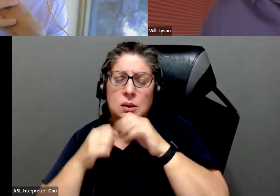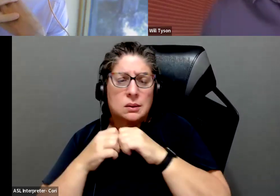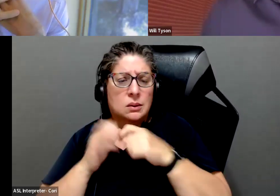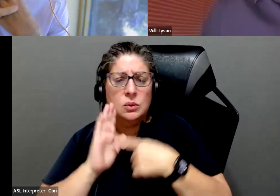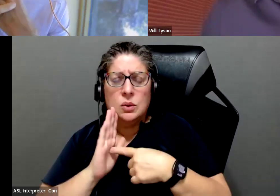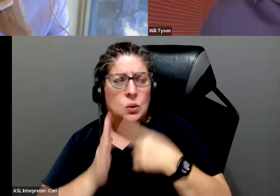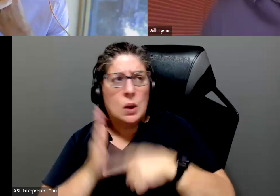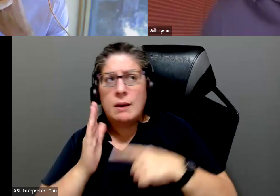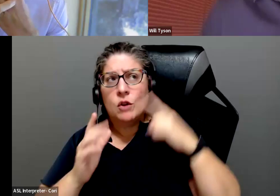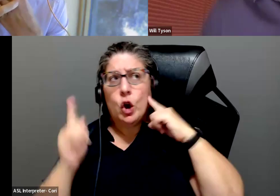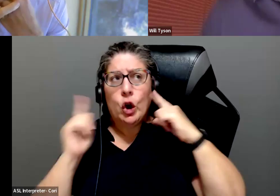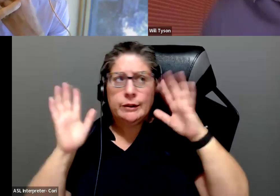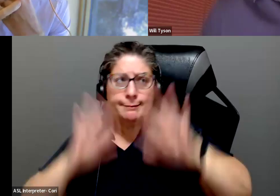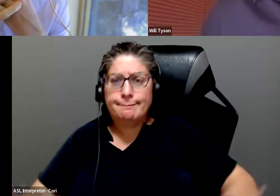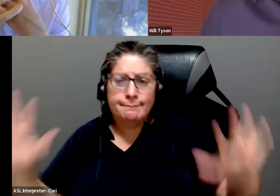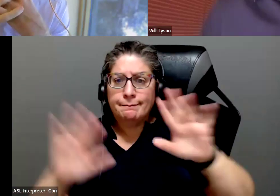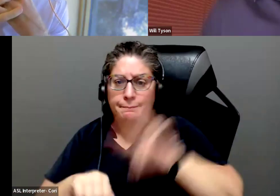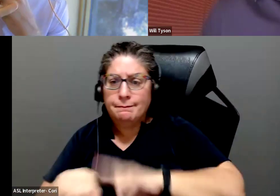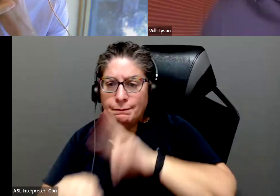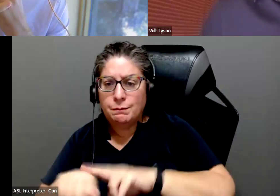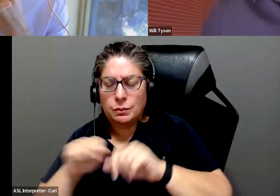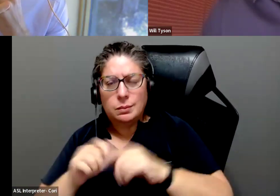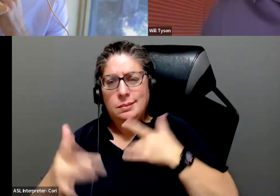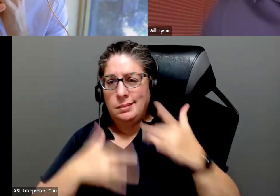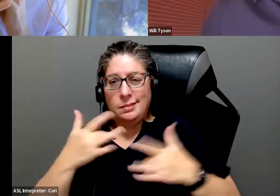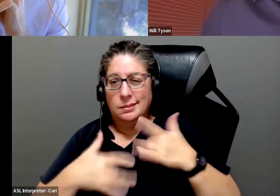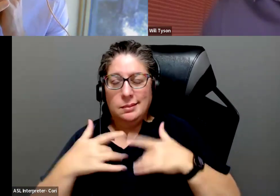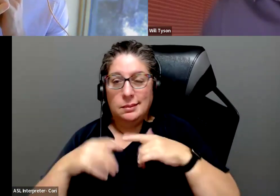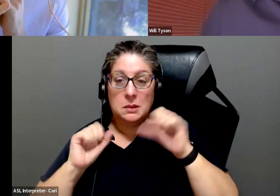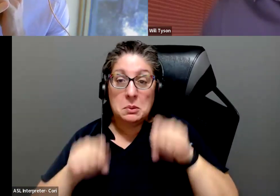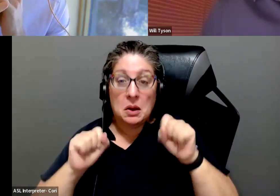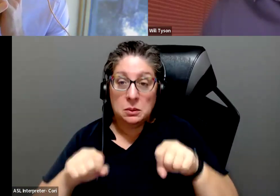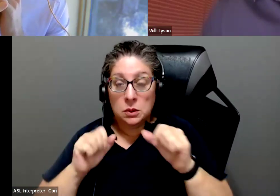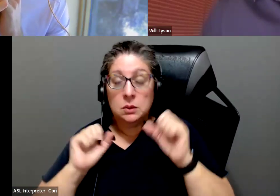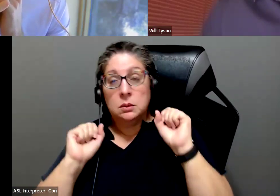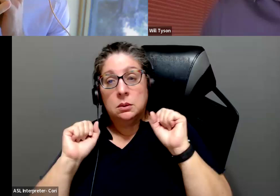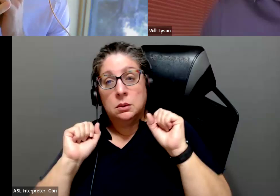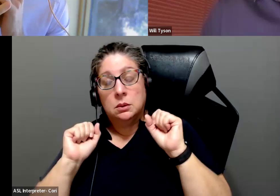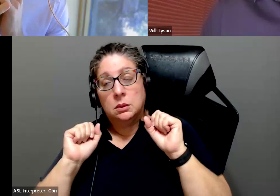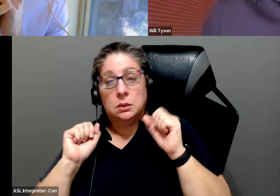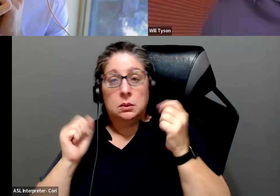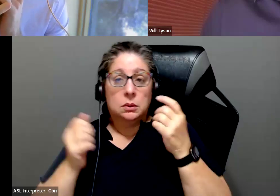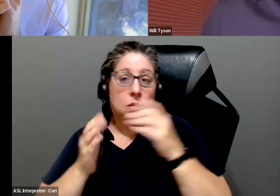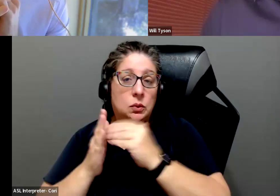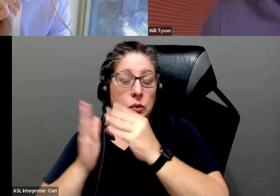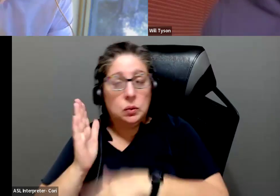have heard nationally. Are really excited about the prospects of students.